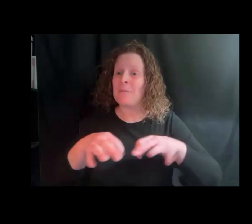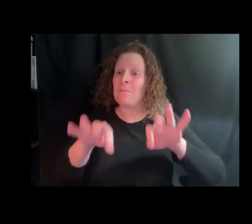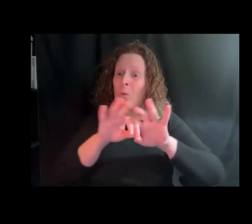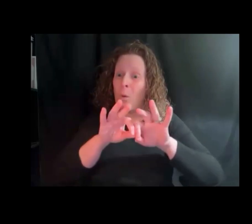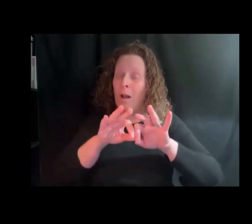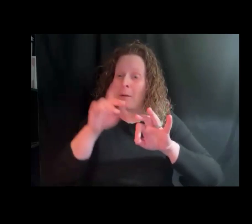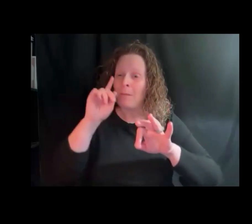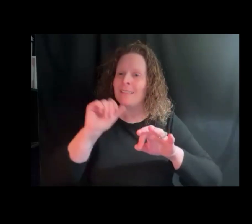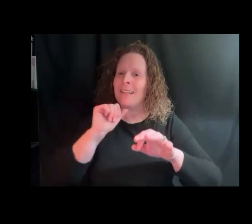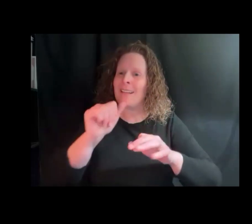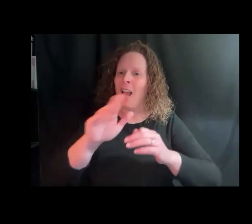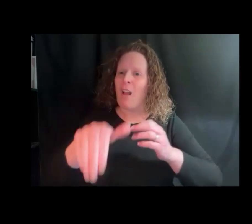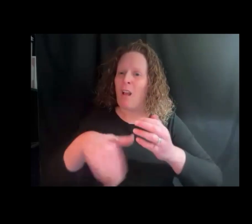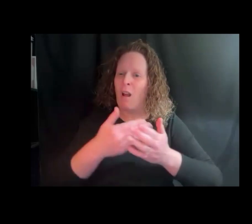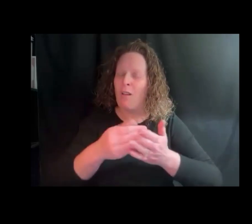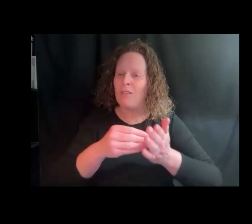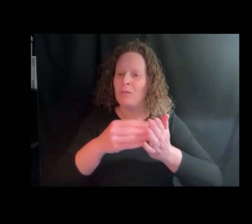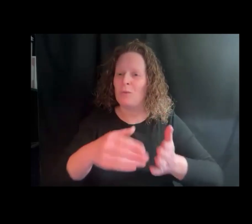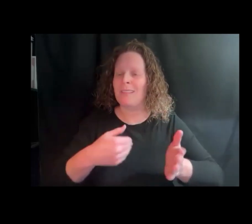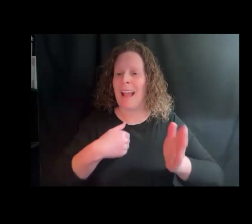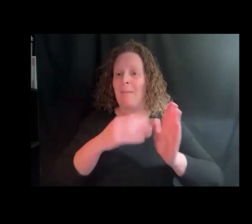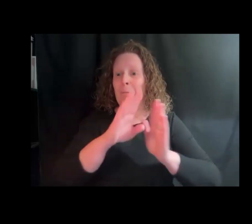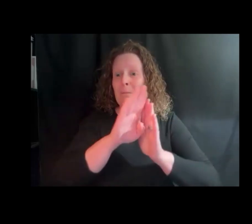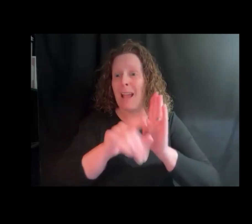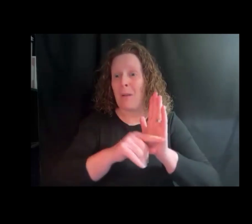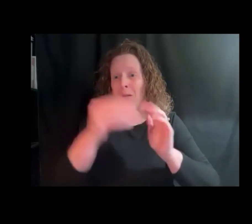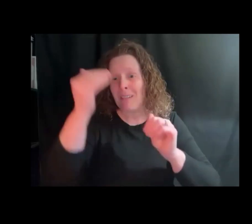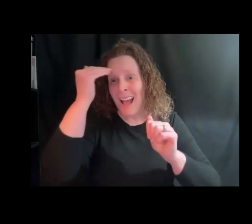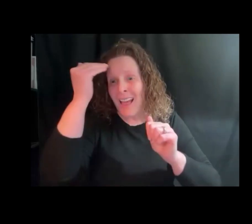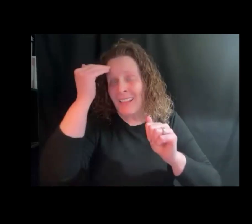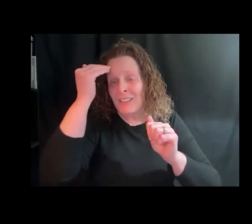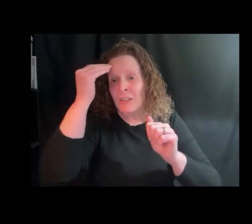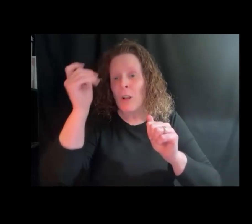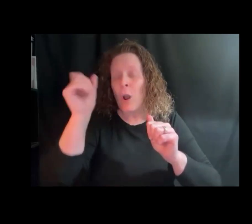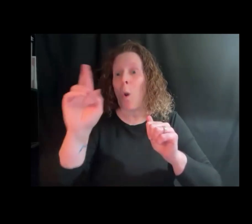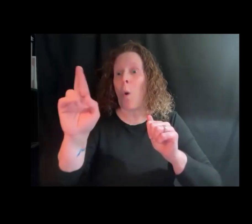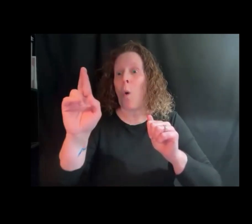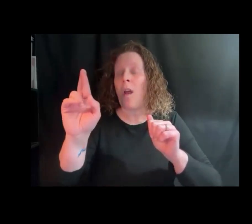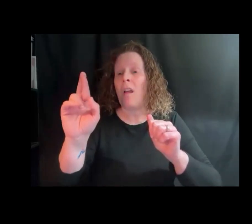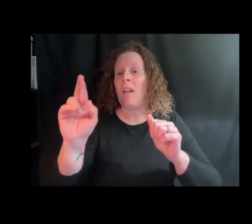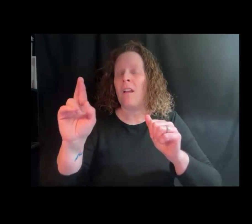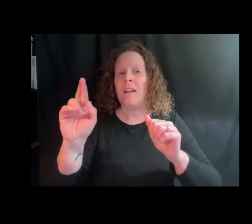and those linguistic expansions are important because not all of the deaf students